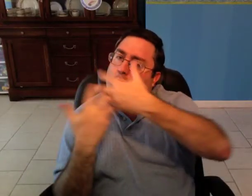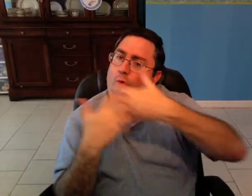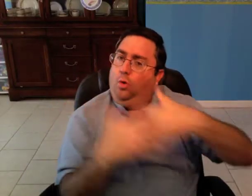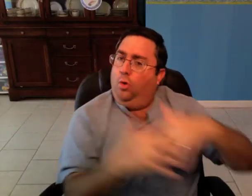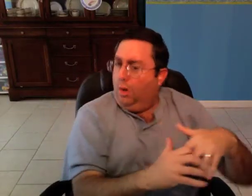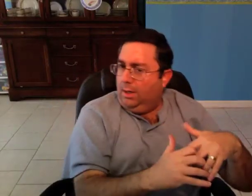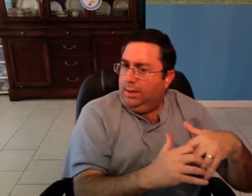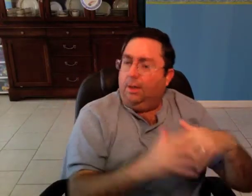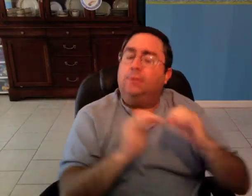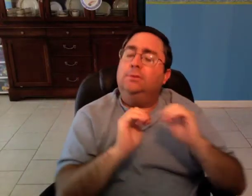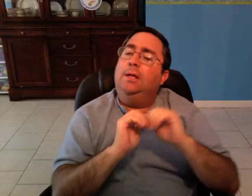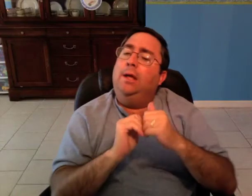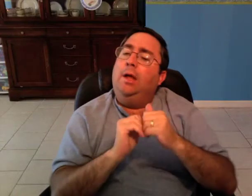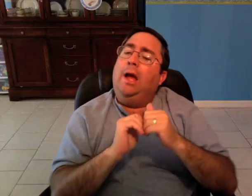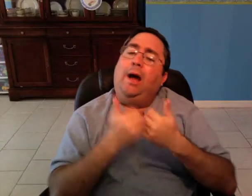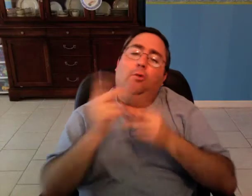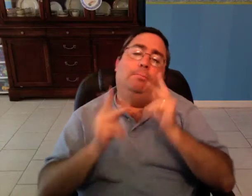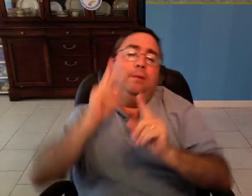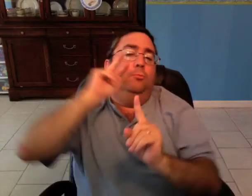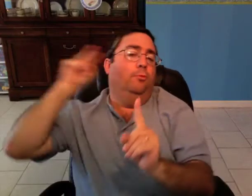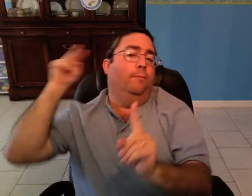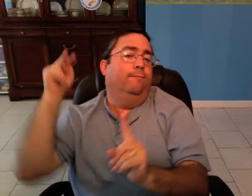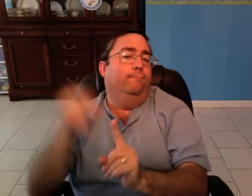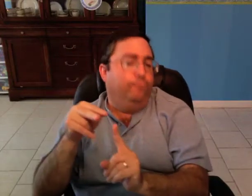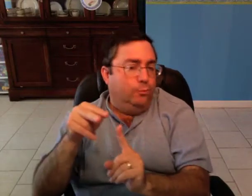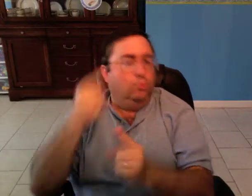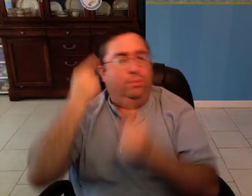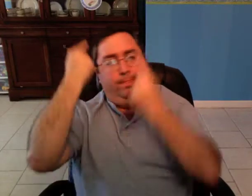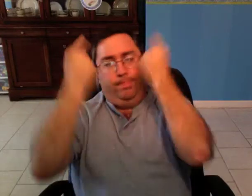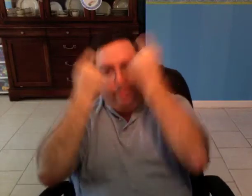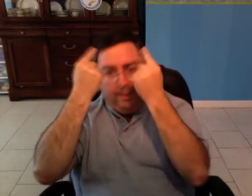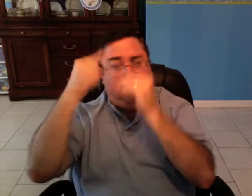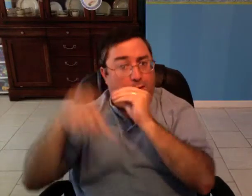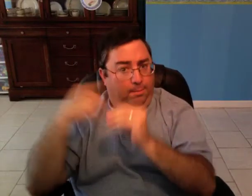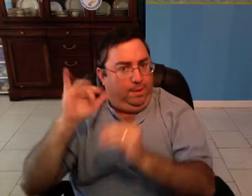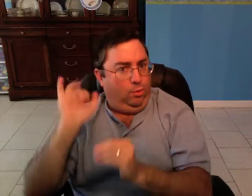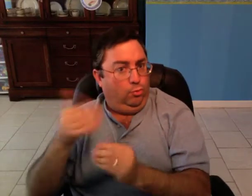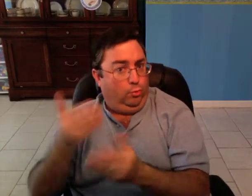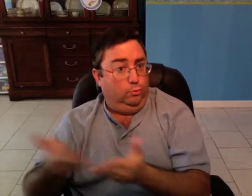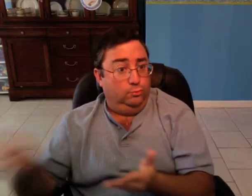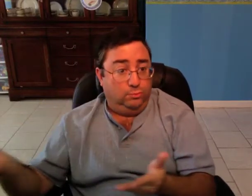are organized, how people VIEW those things and think about those things.